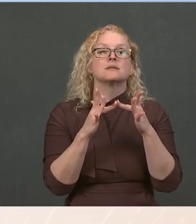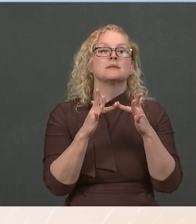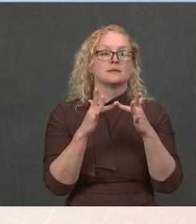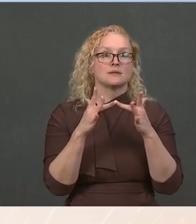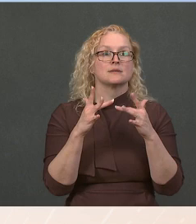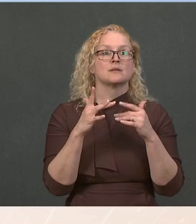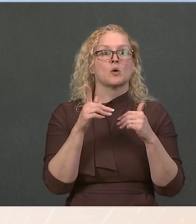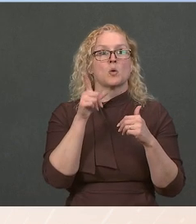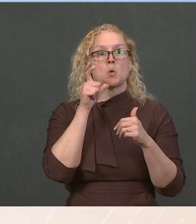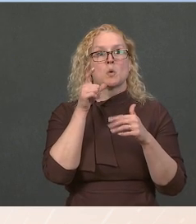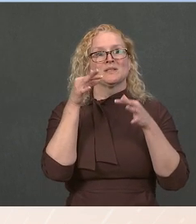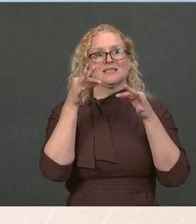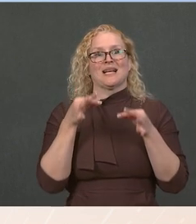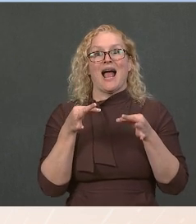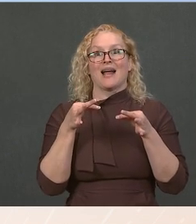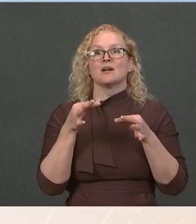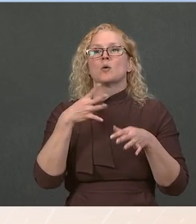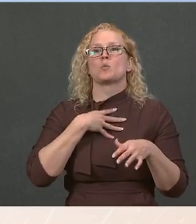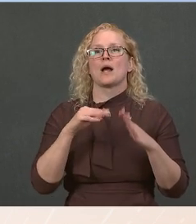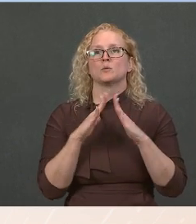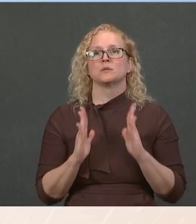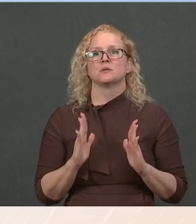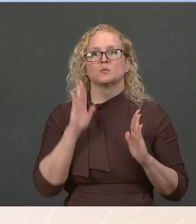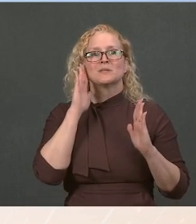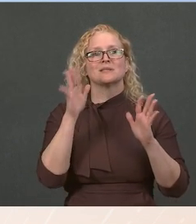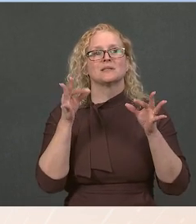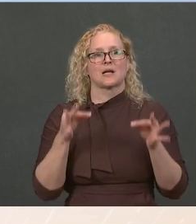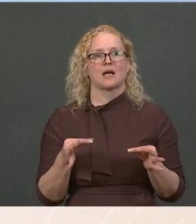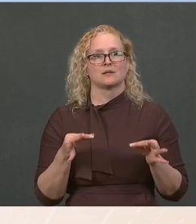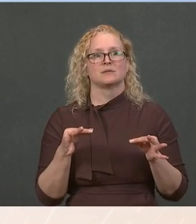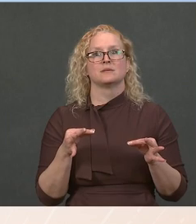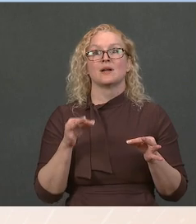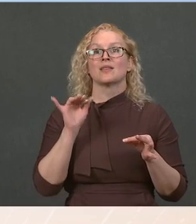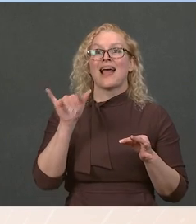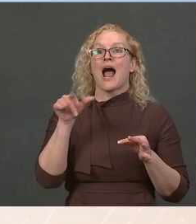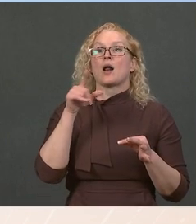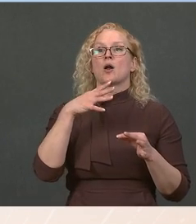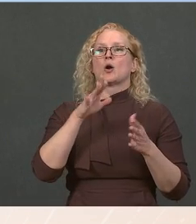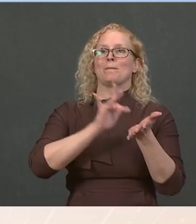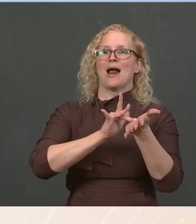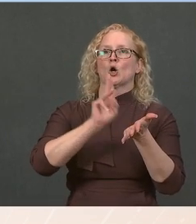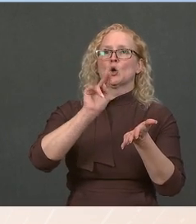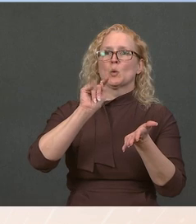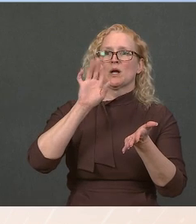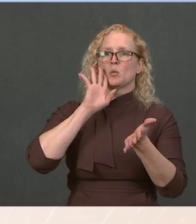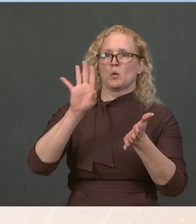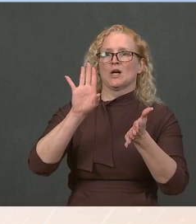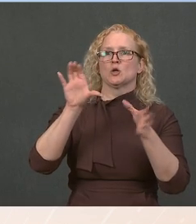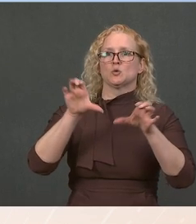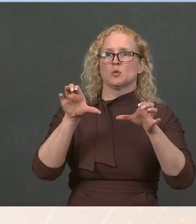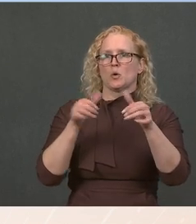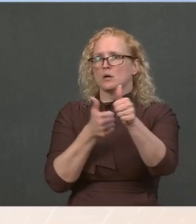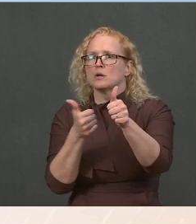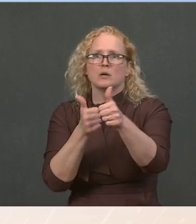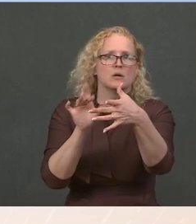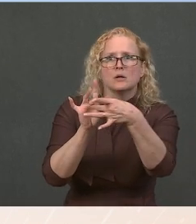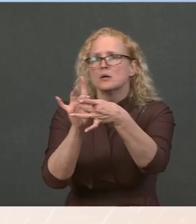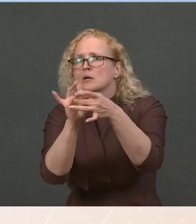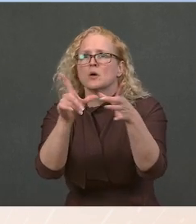and it's in line with CDC guidance. The Press: So, just to nail it down, is the White House no longer sticking by its pledge to name commissioned officers? Ms. Jean-Pierre: Well, I just laid out what